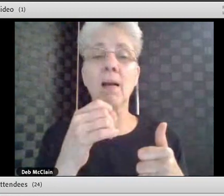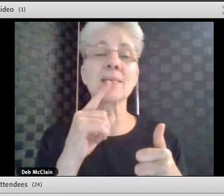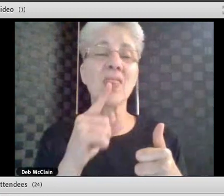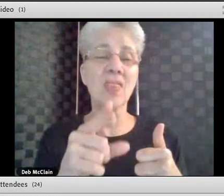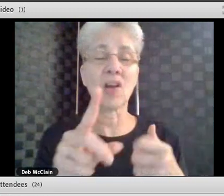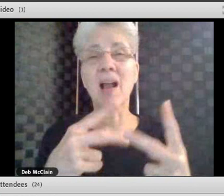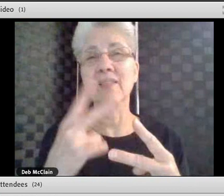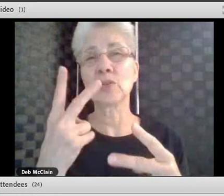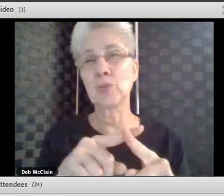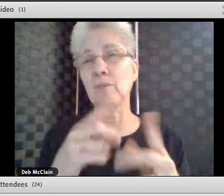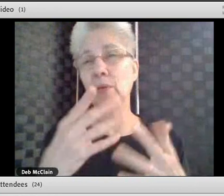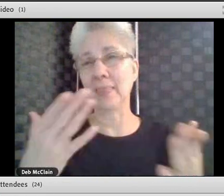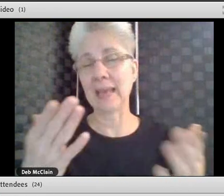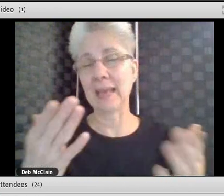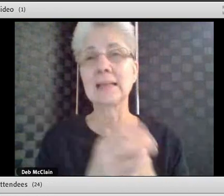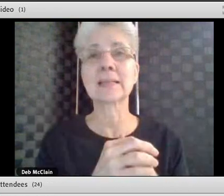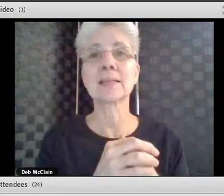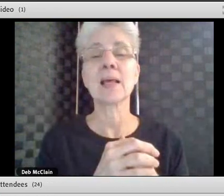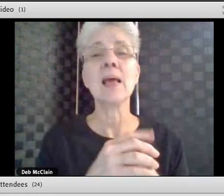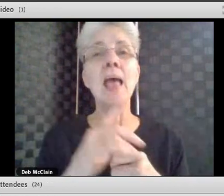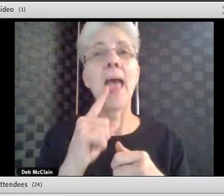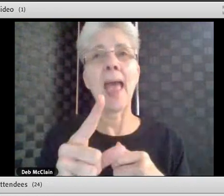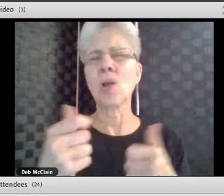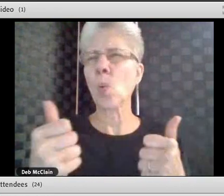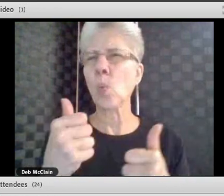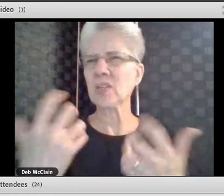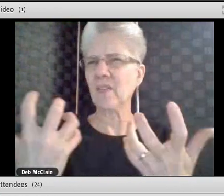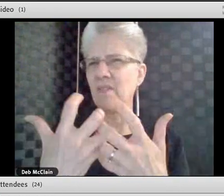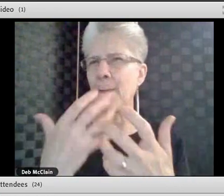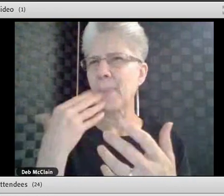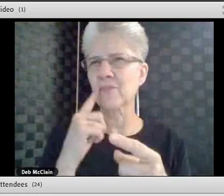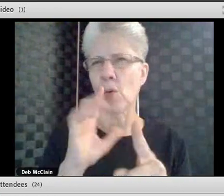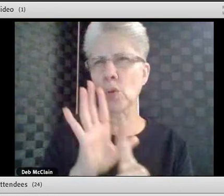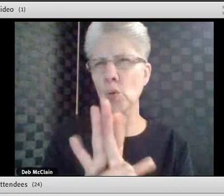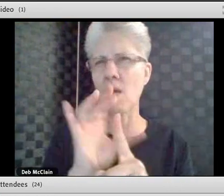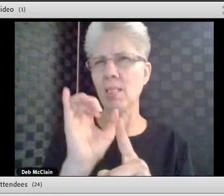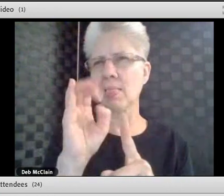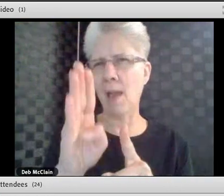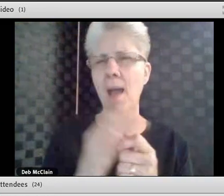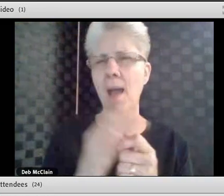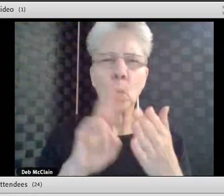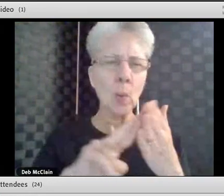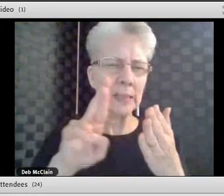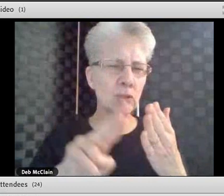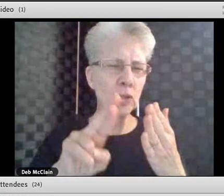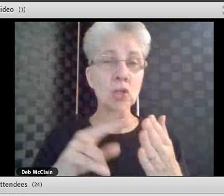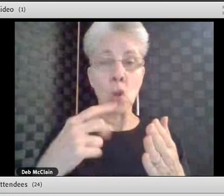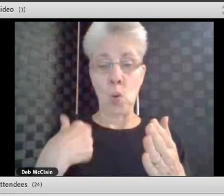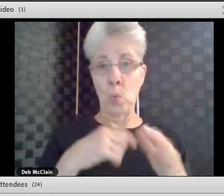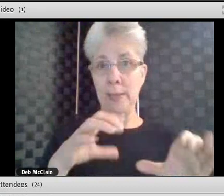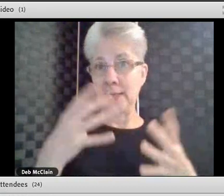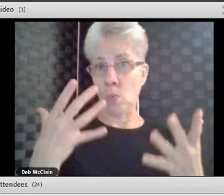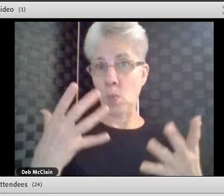or augmented reality because they are kind of two different things, and what's going to work best for your lab, so do your research.